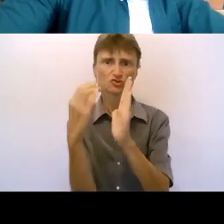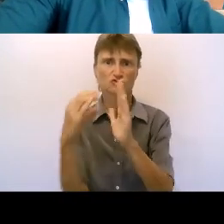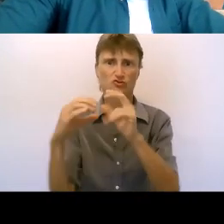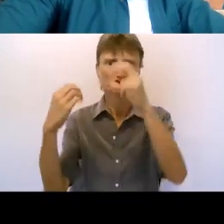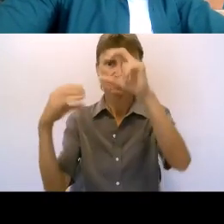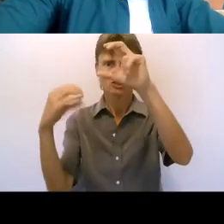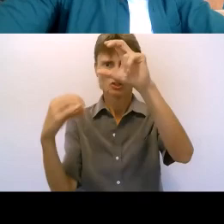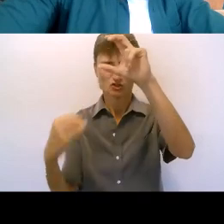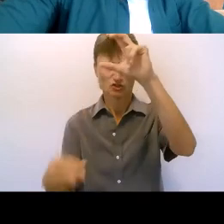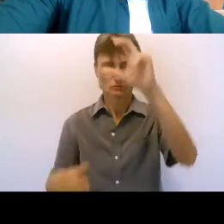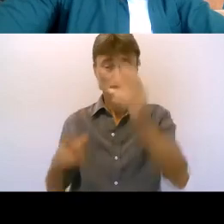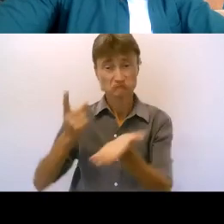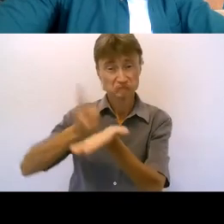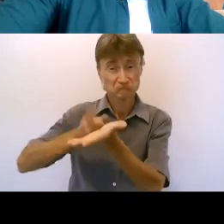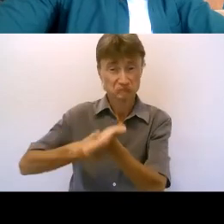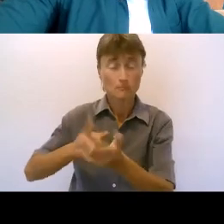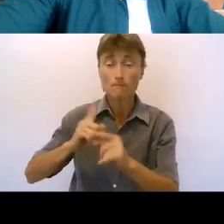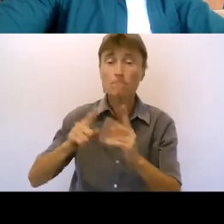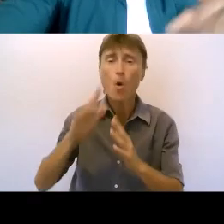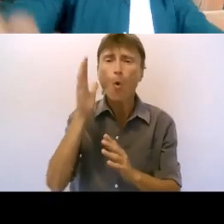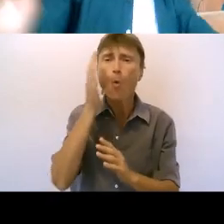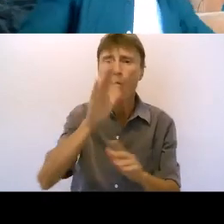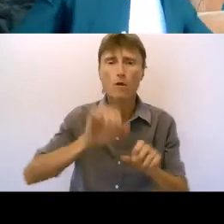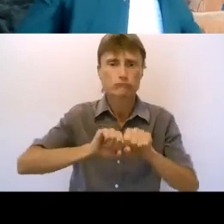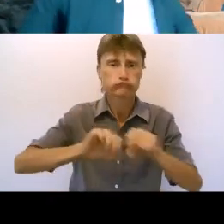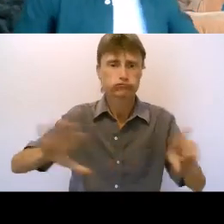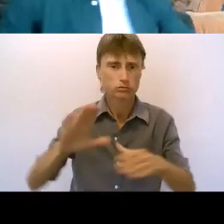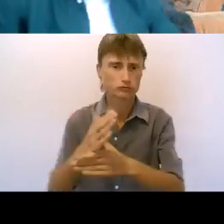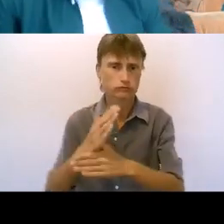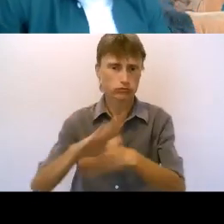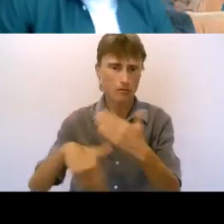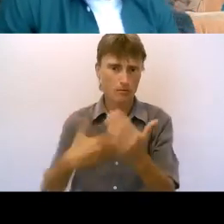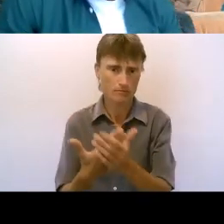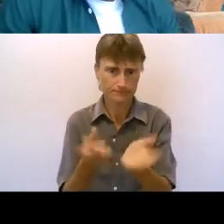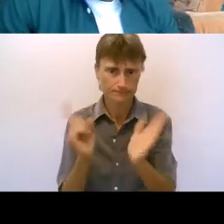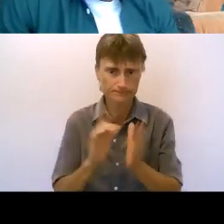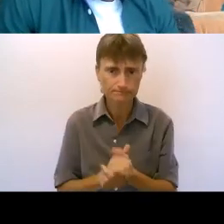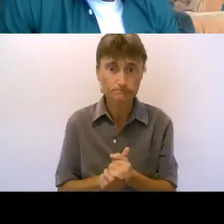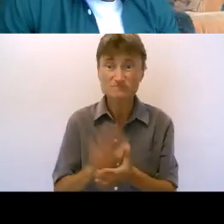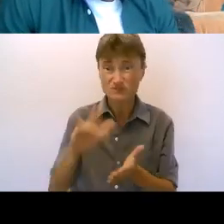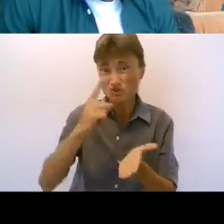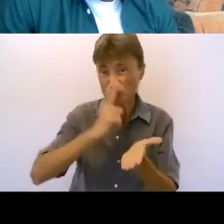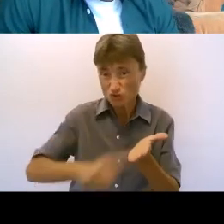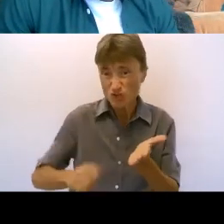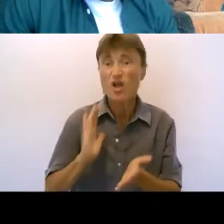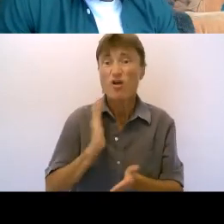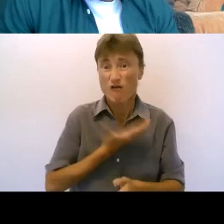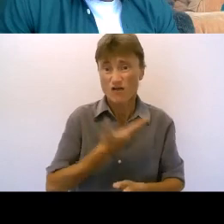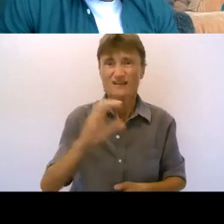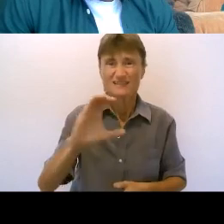again, we'll be sending it out to everybody. So, check our website, we'll have it in our